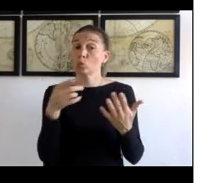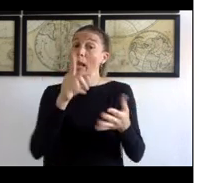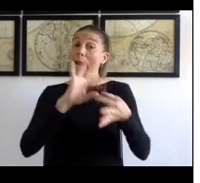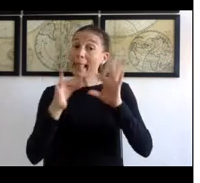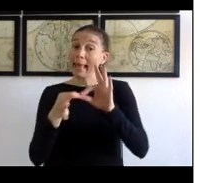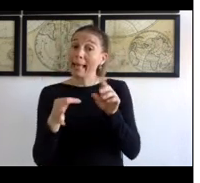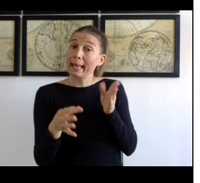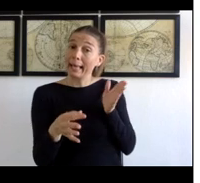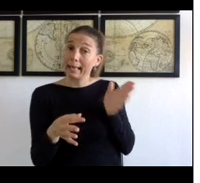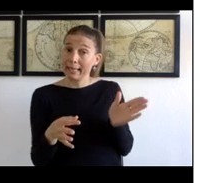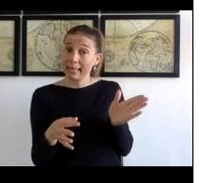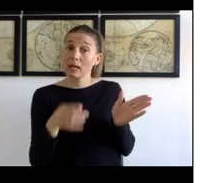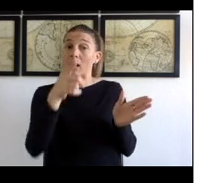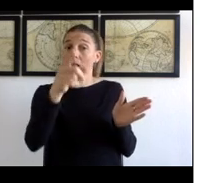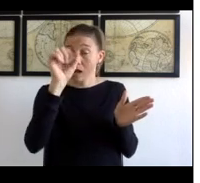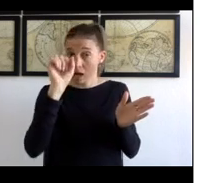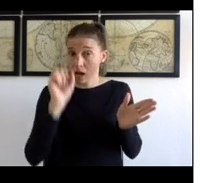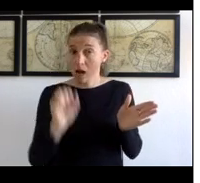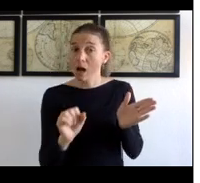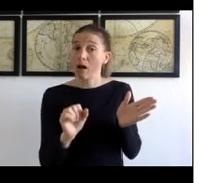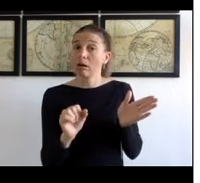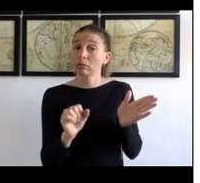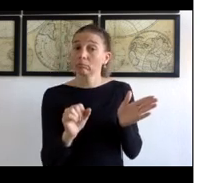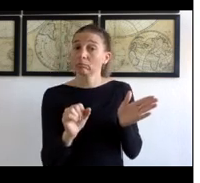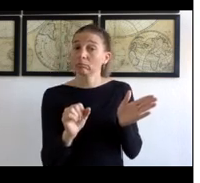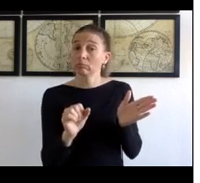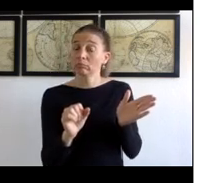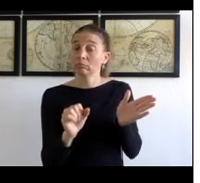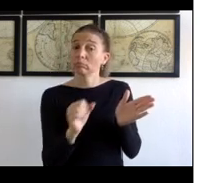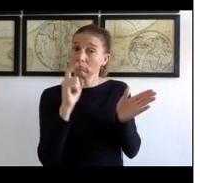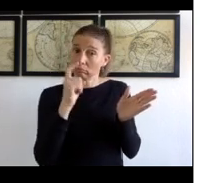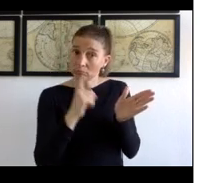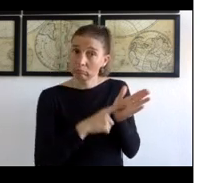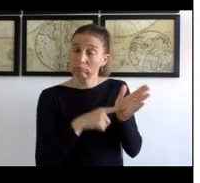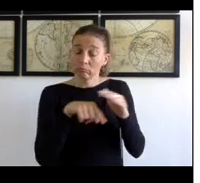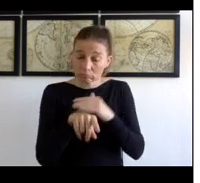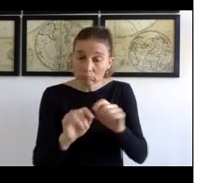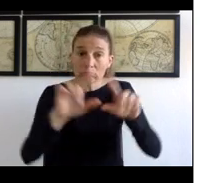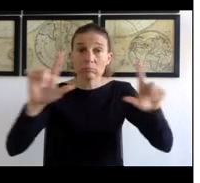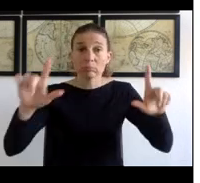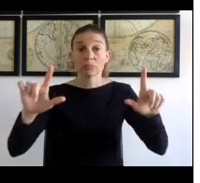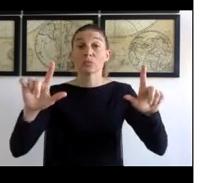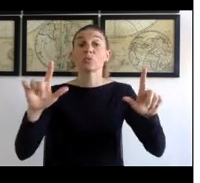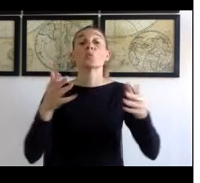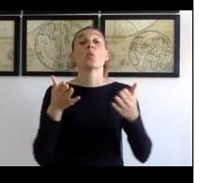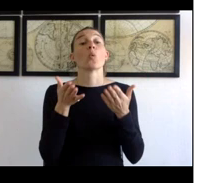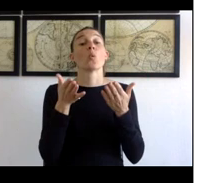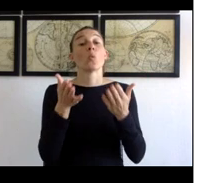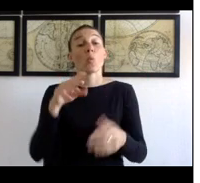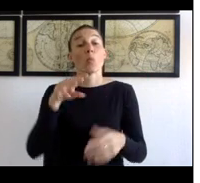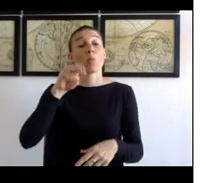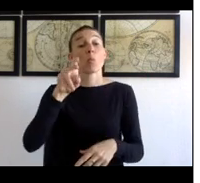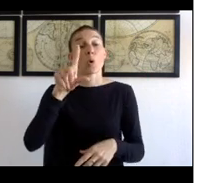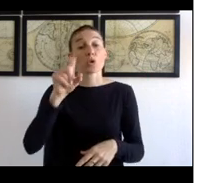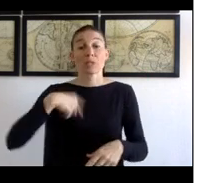And we're currently promoting its implementation in the countries.